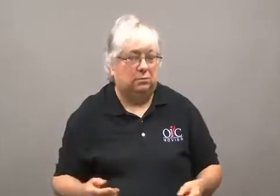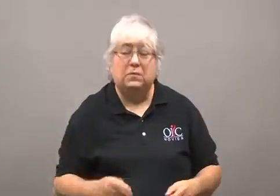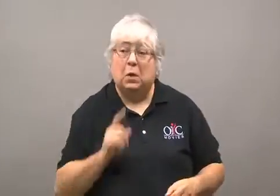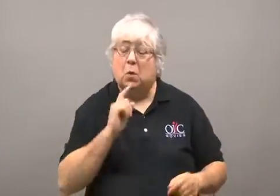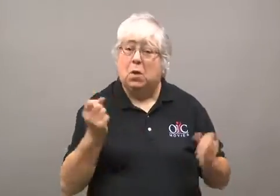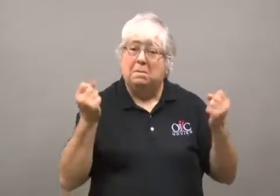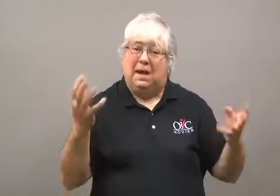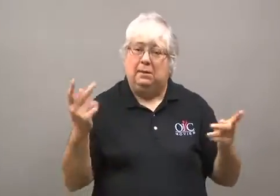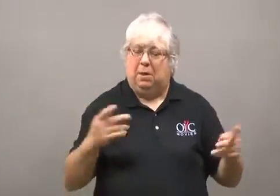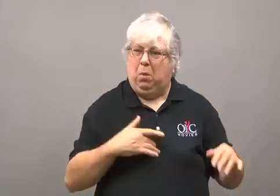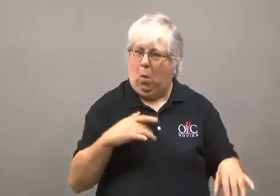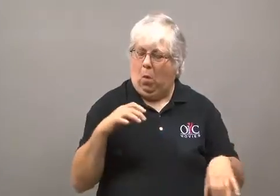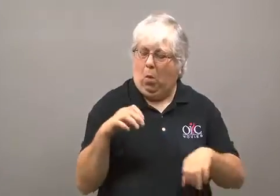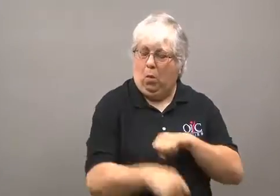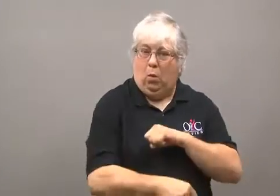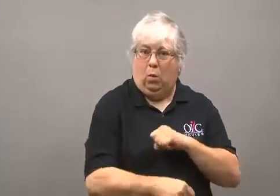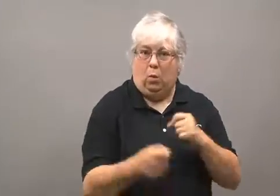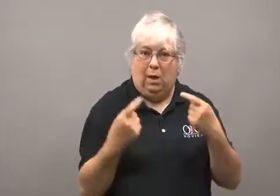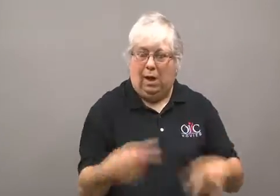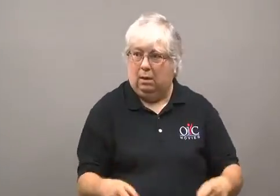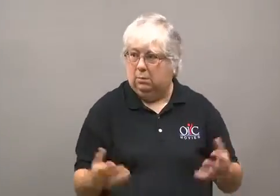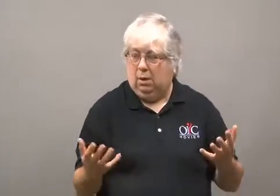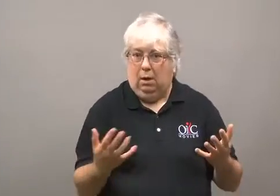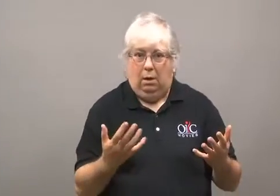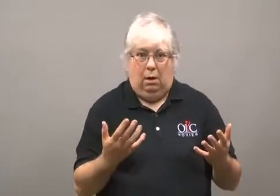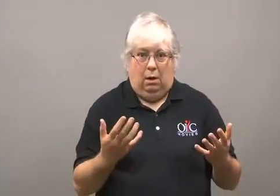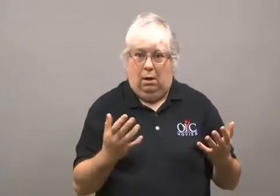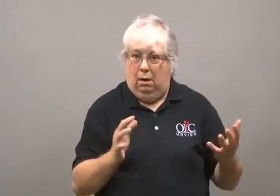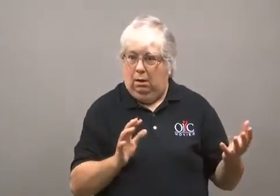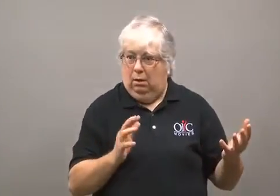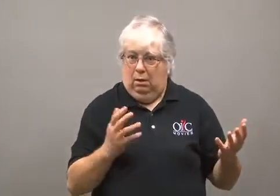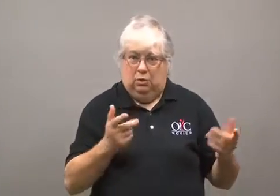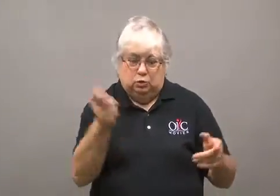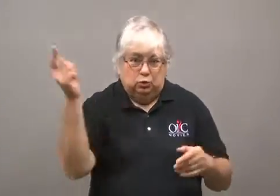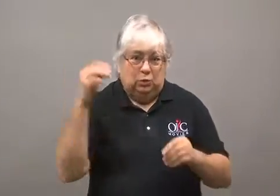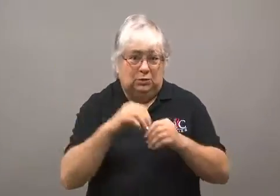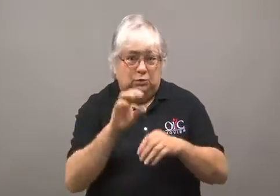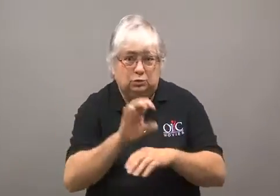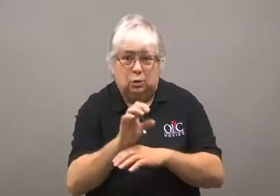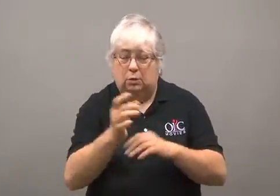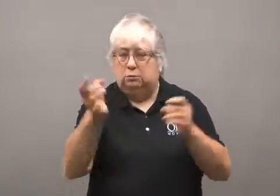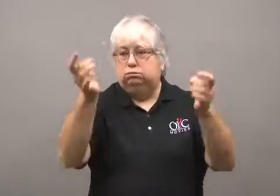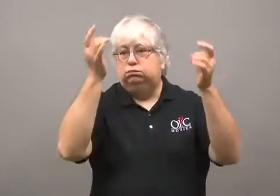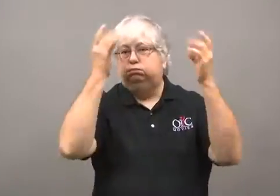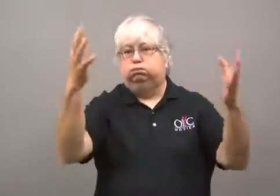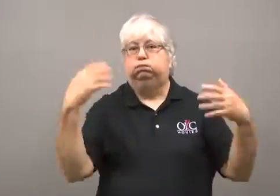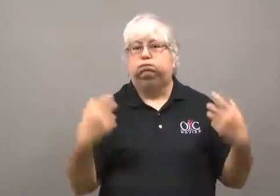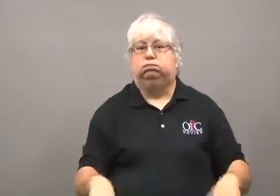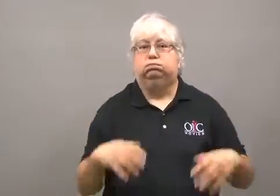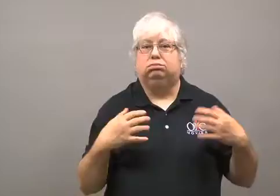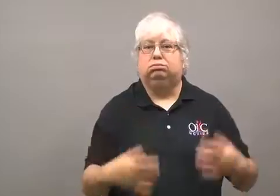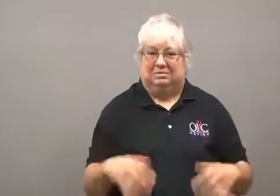Many people were heartbroken by the church shooting.